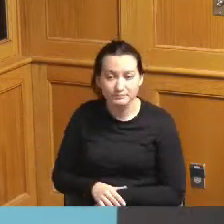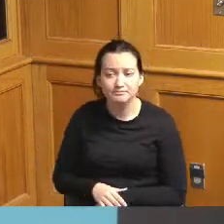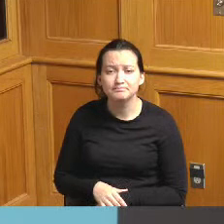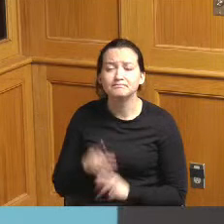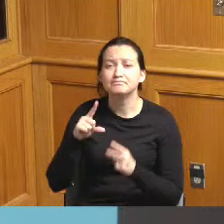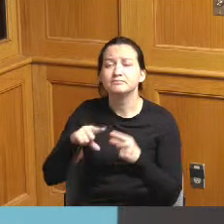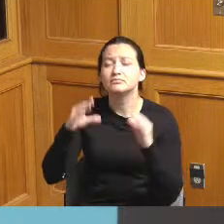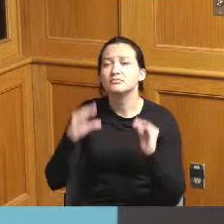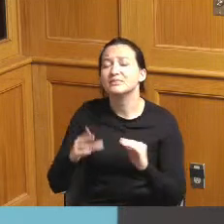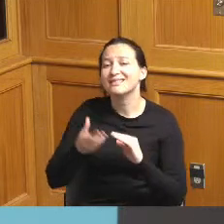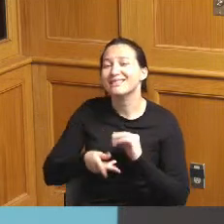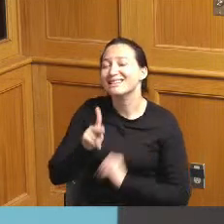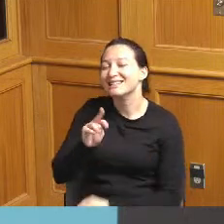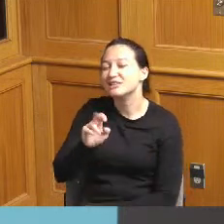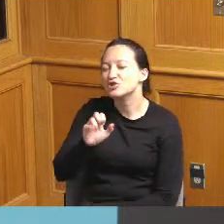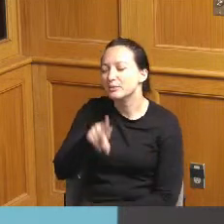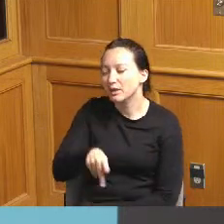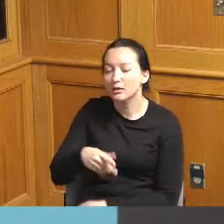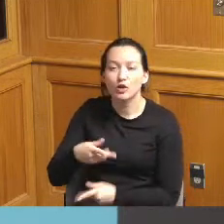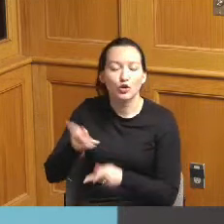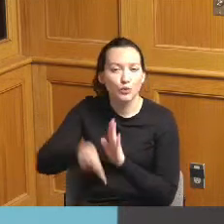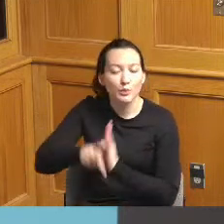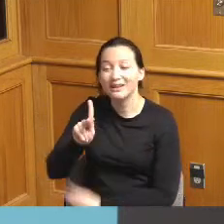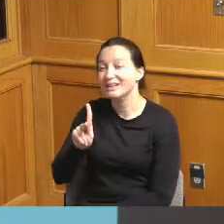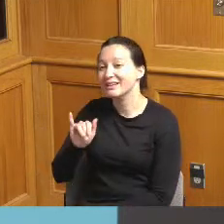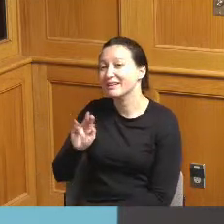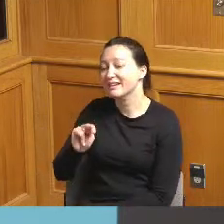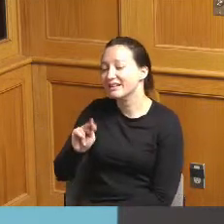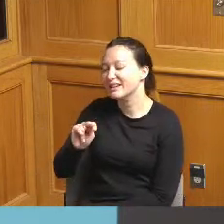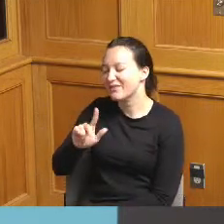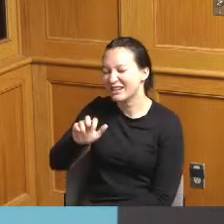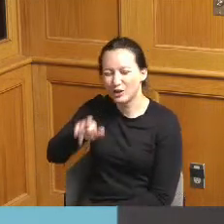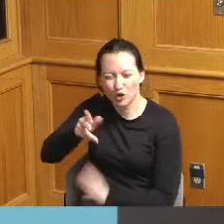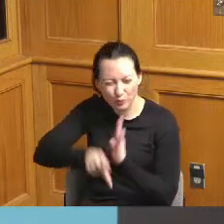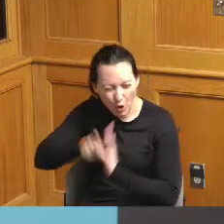kinship programming we have the kin Navigator program kinship Support Program through Beach